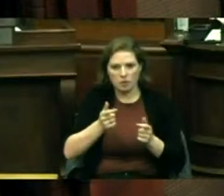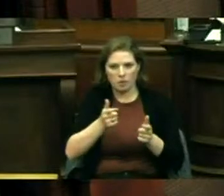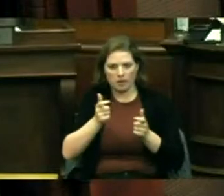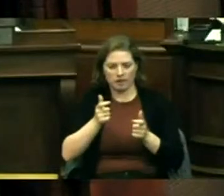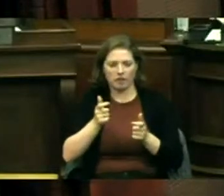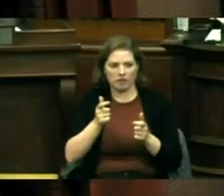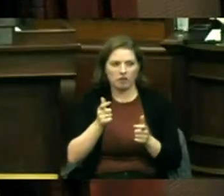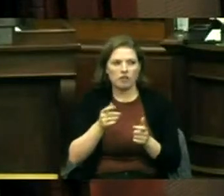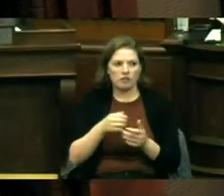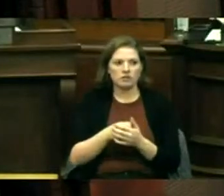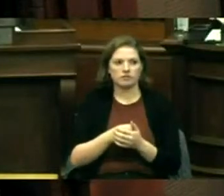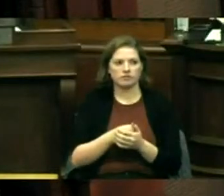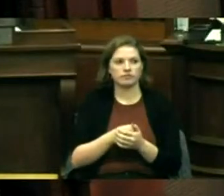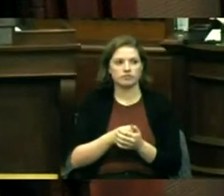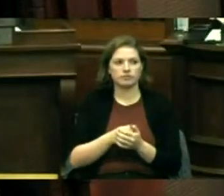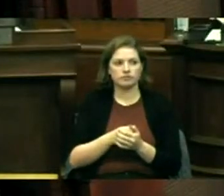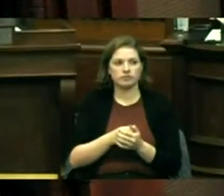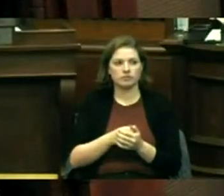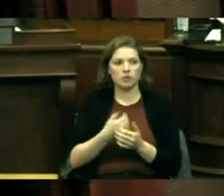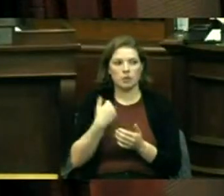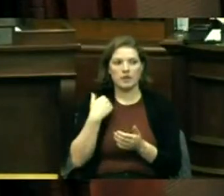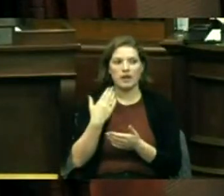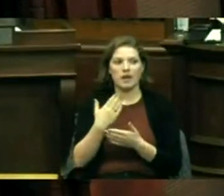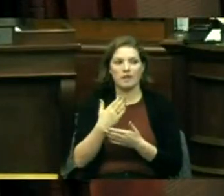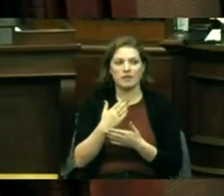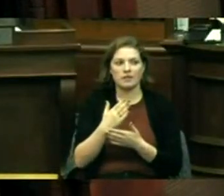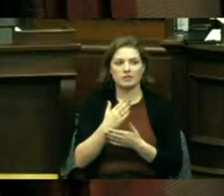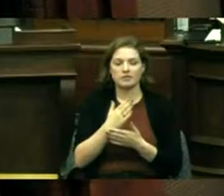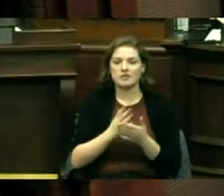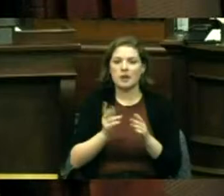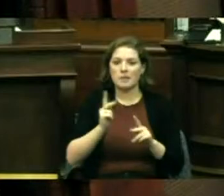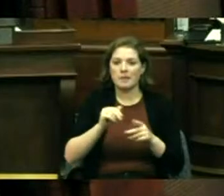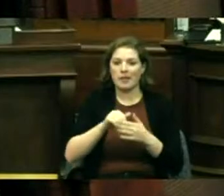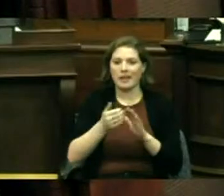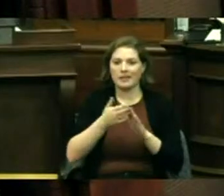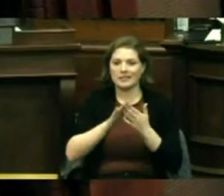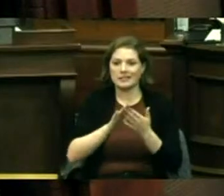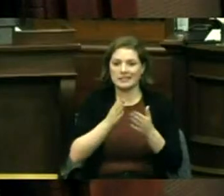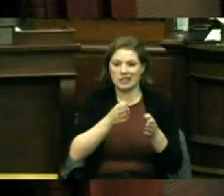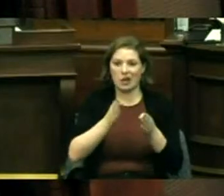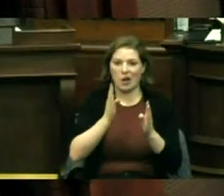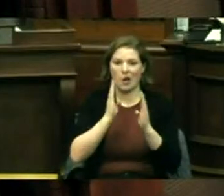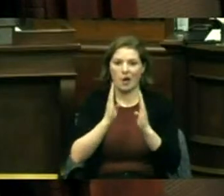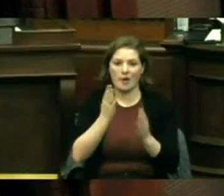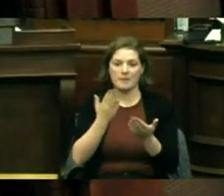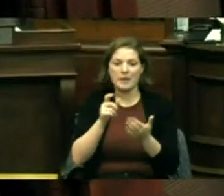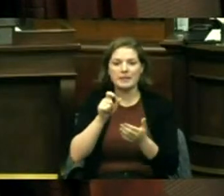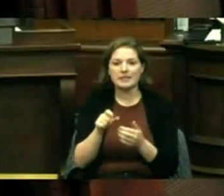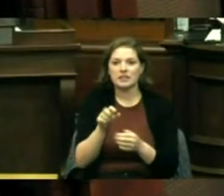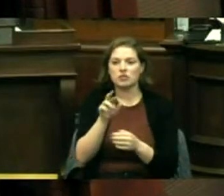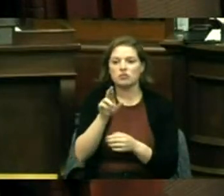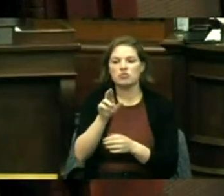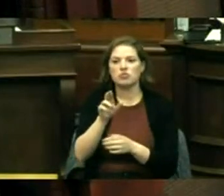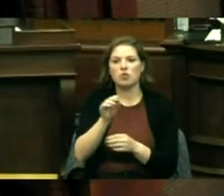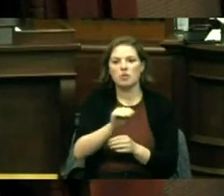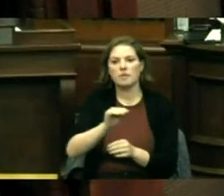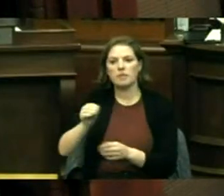to do it in a time frame overnight. But even if we do